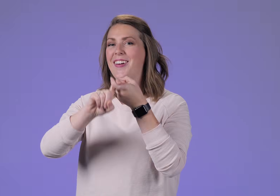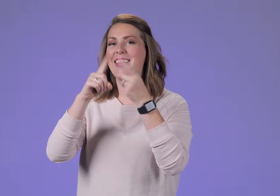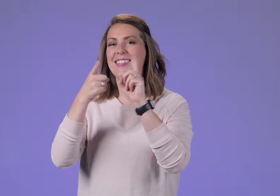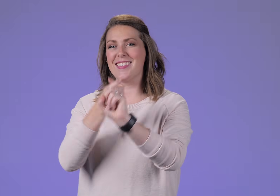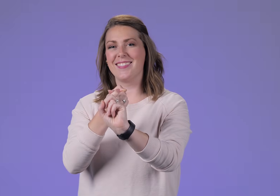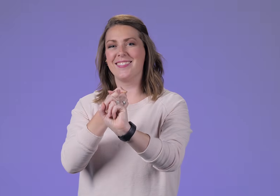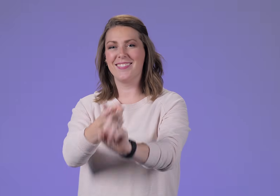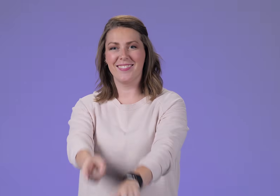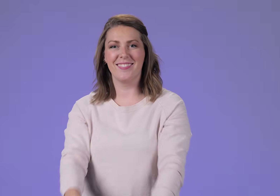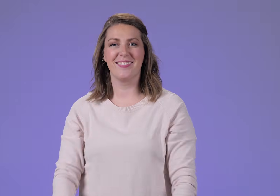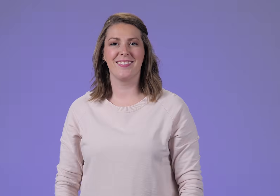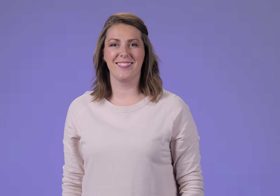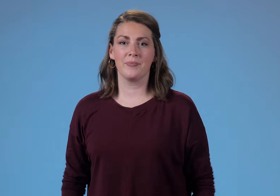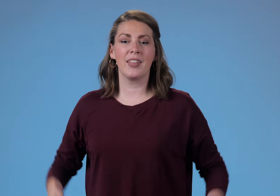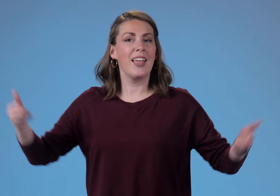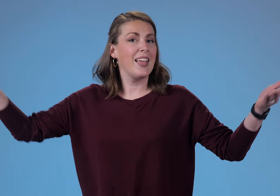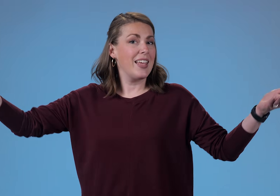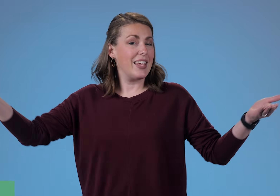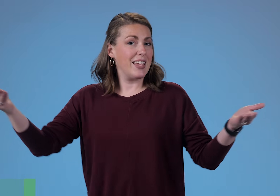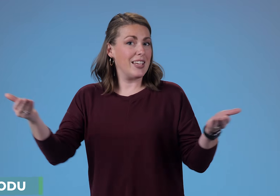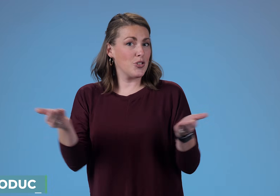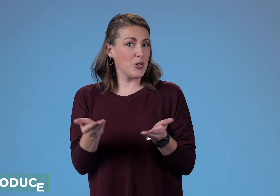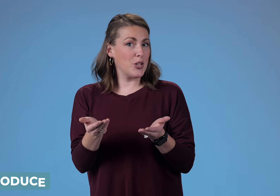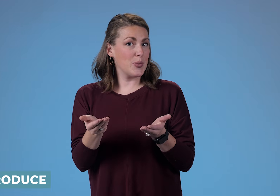FRIEND INTRODUCE